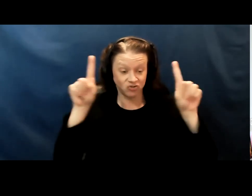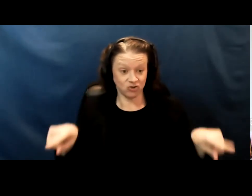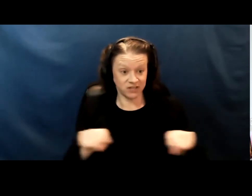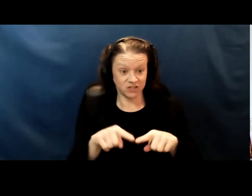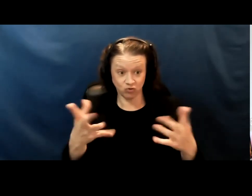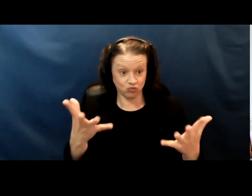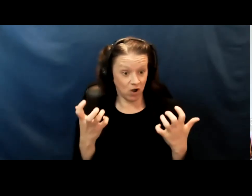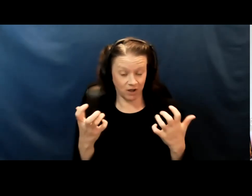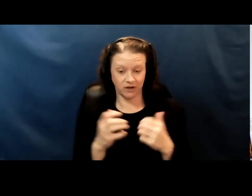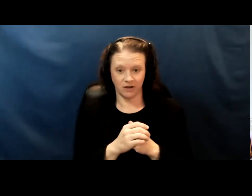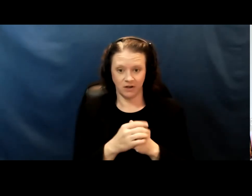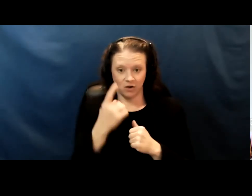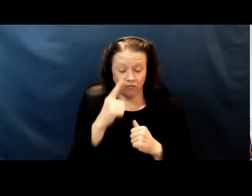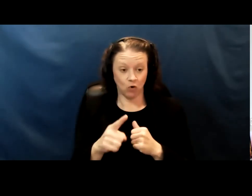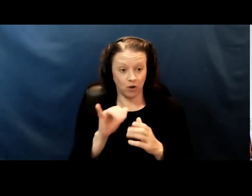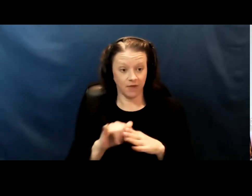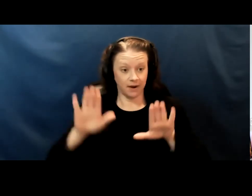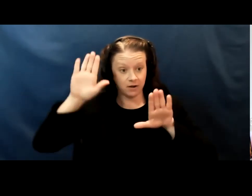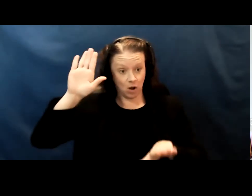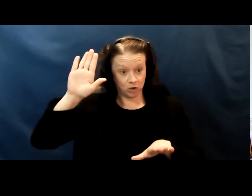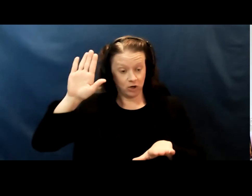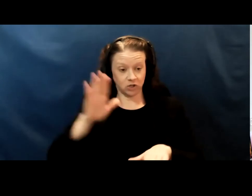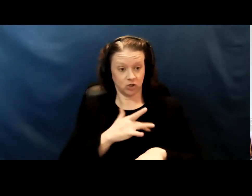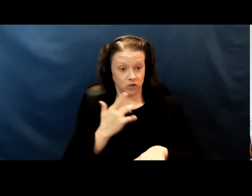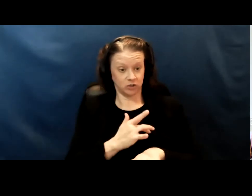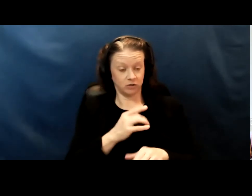audio description. For people who needed ASL. For people who